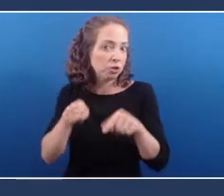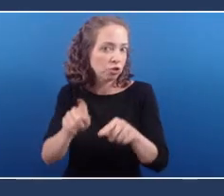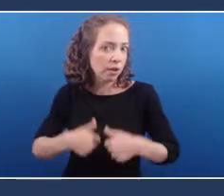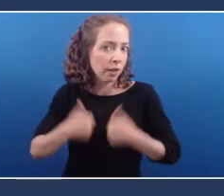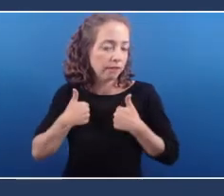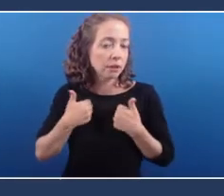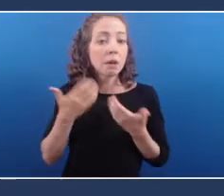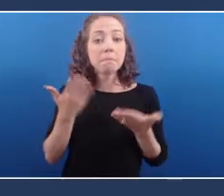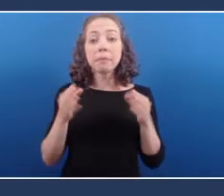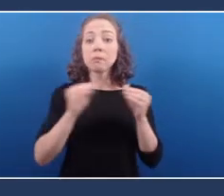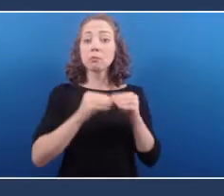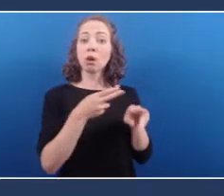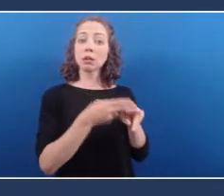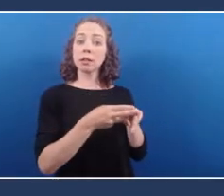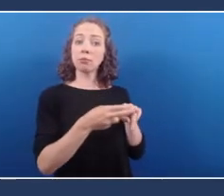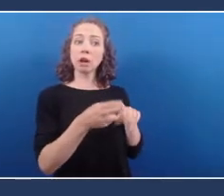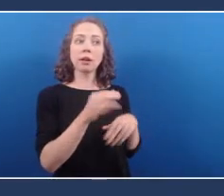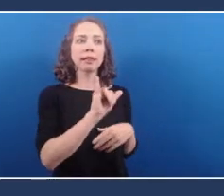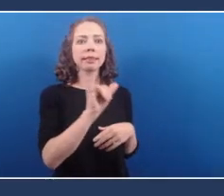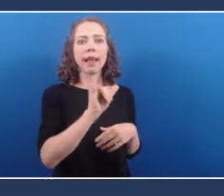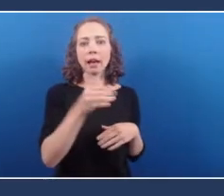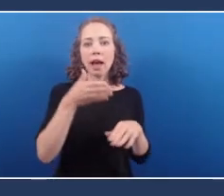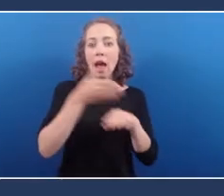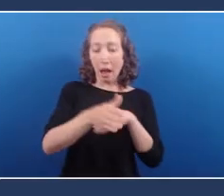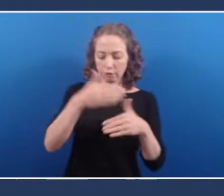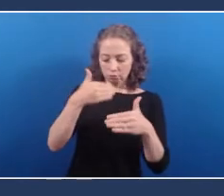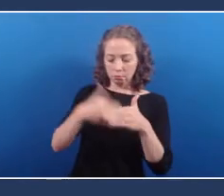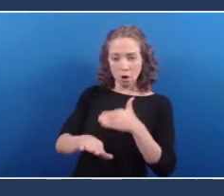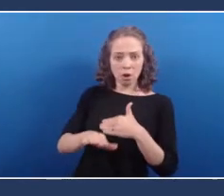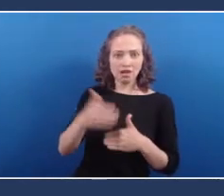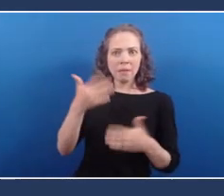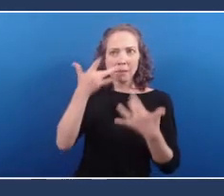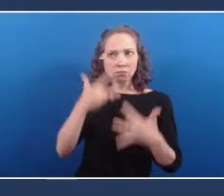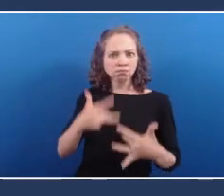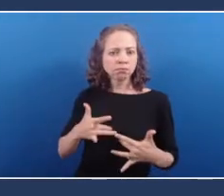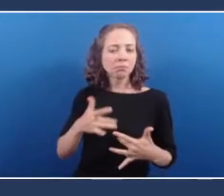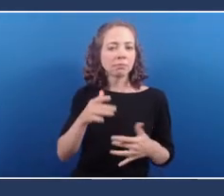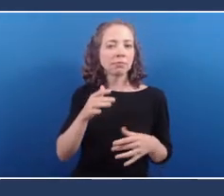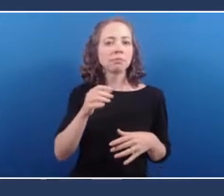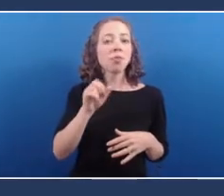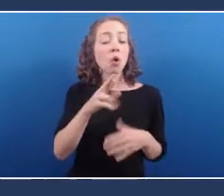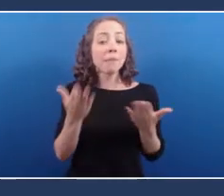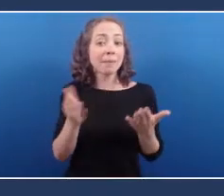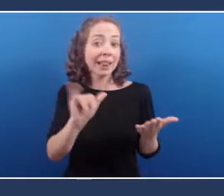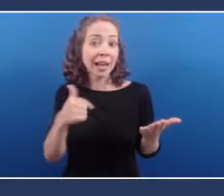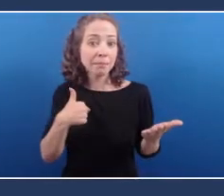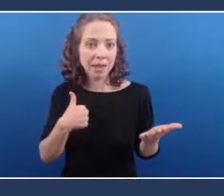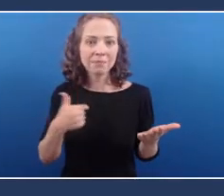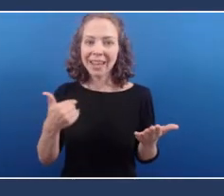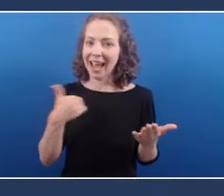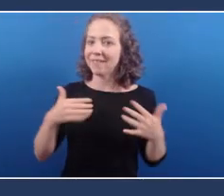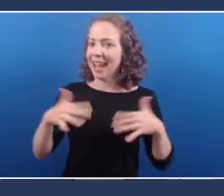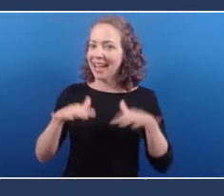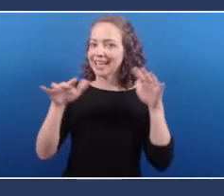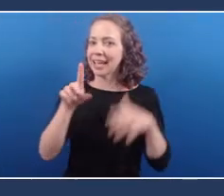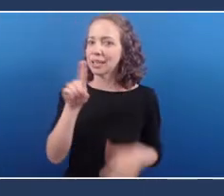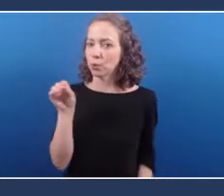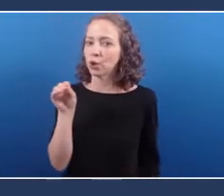or short-term like postpartum depression, or you may be like me. I have an anxiety disorder and fibromyalgia.